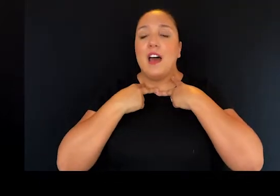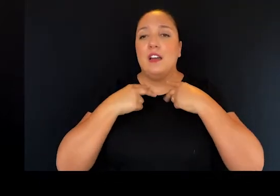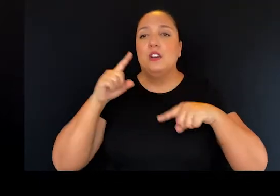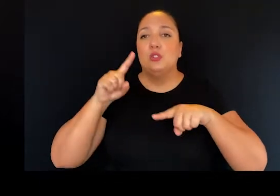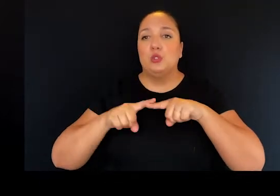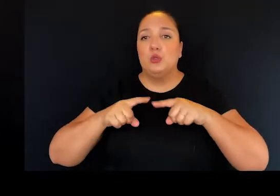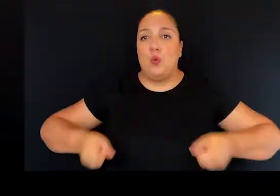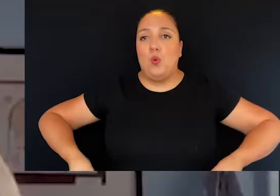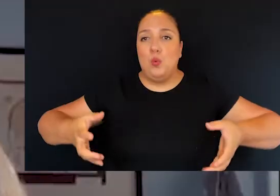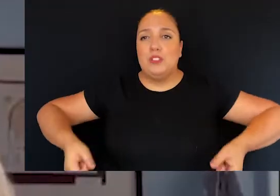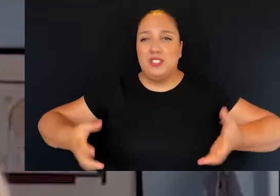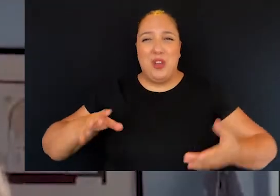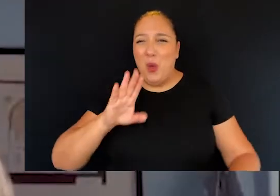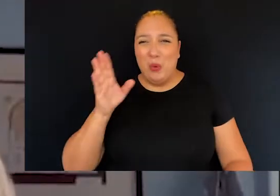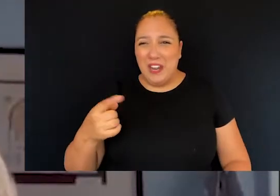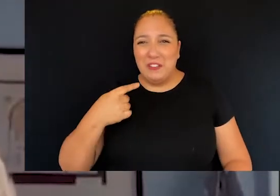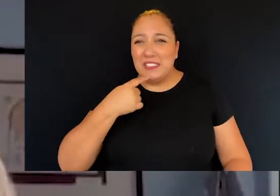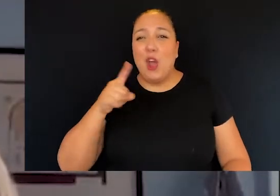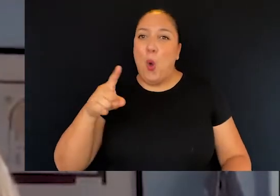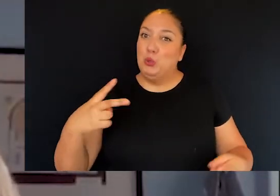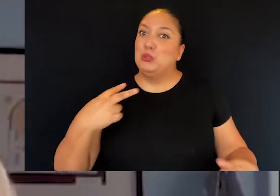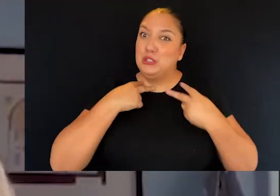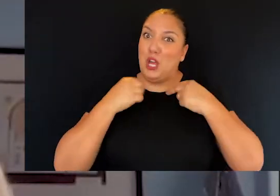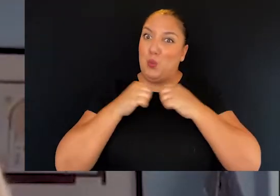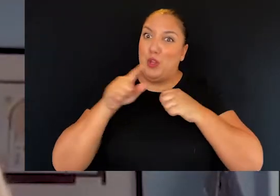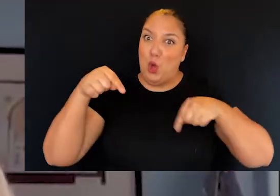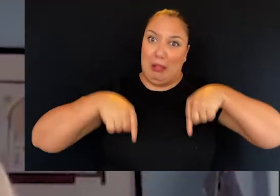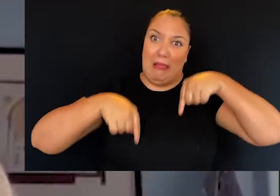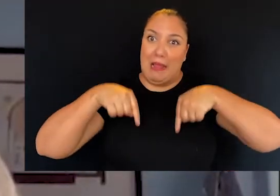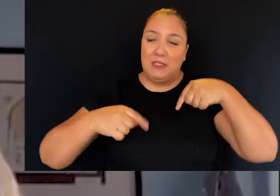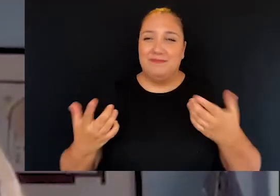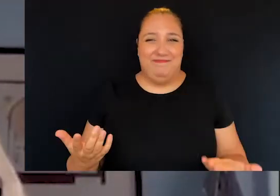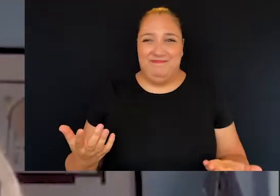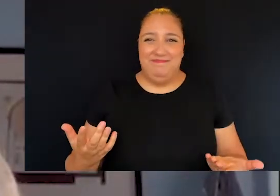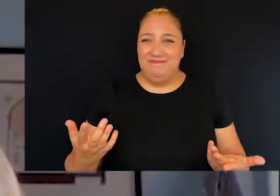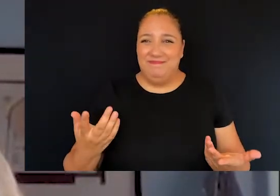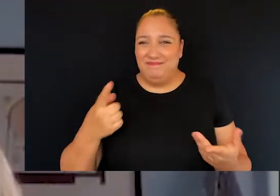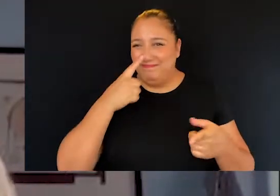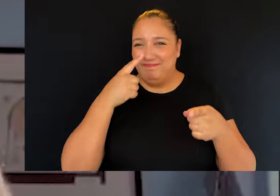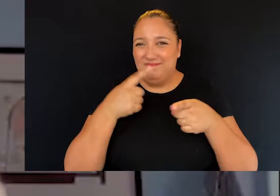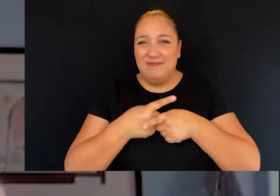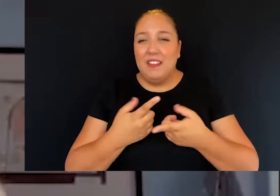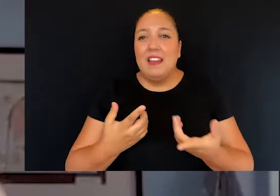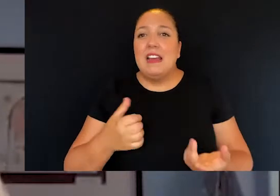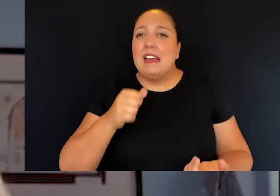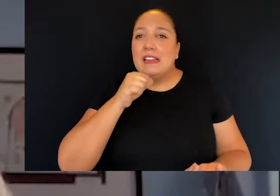to their legs-- you know? So it's just, it's not a kind way to say it,